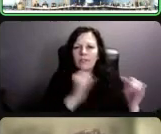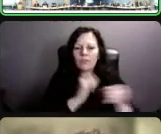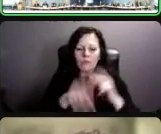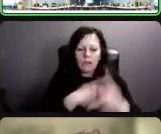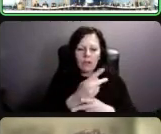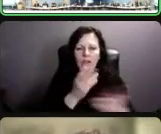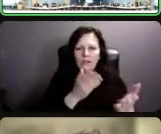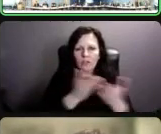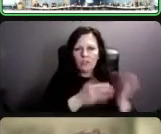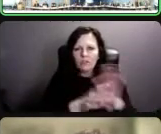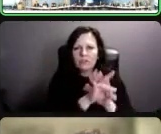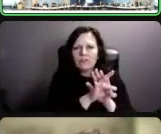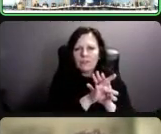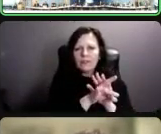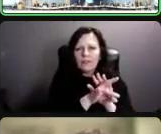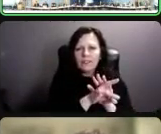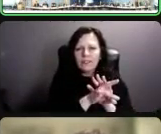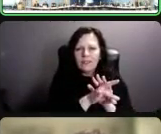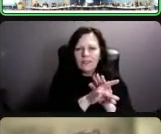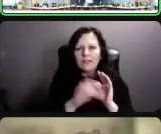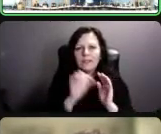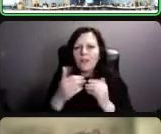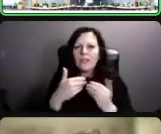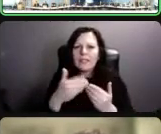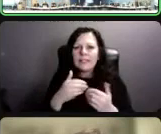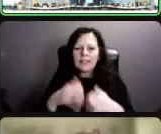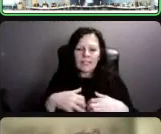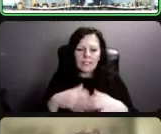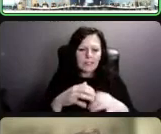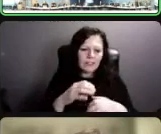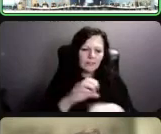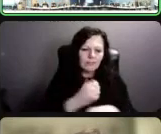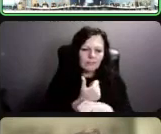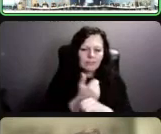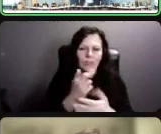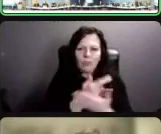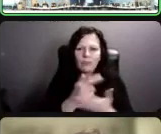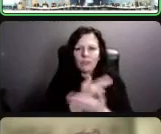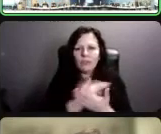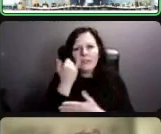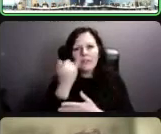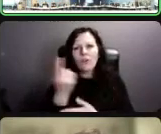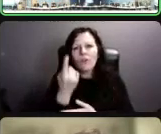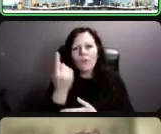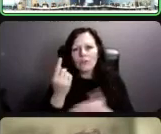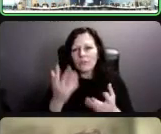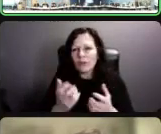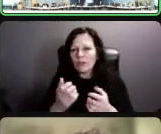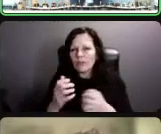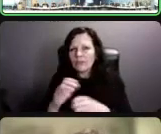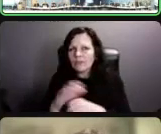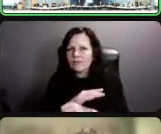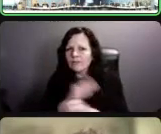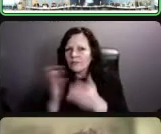YOU CAN DEFINITELY FOCUS ON DOING THAT NEED FOR AN